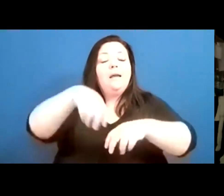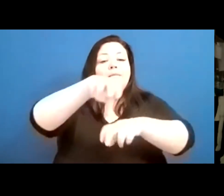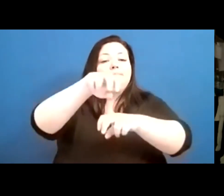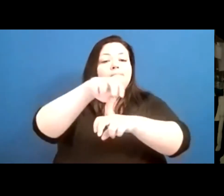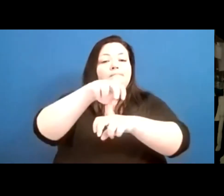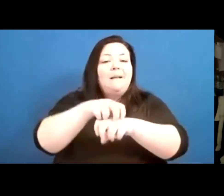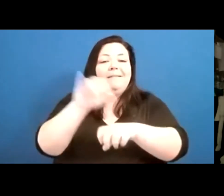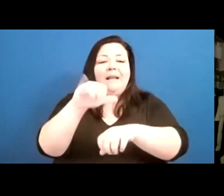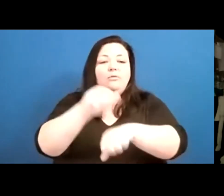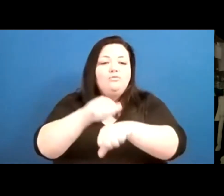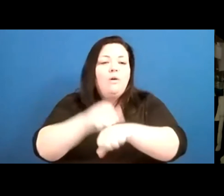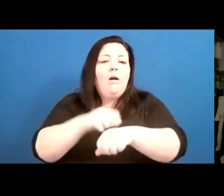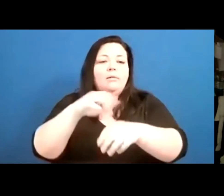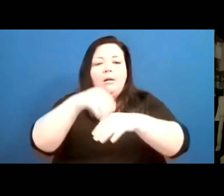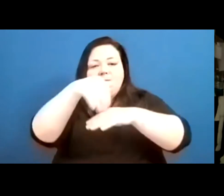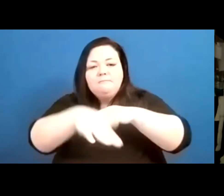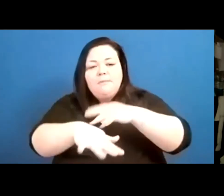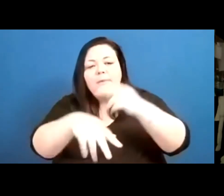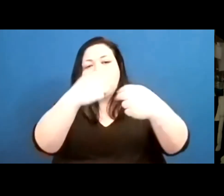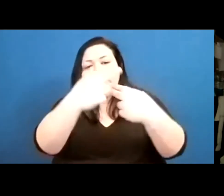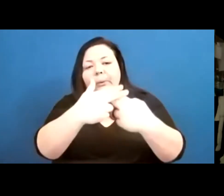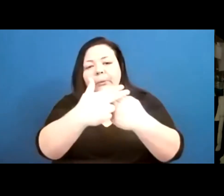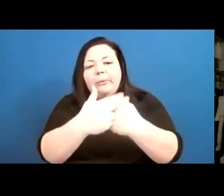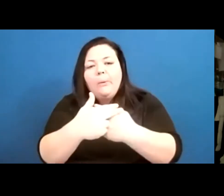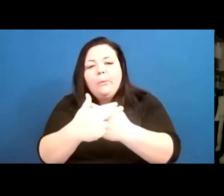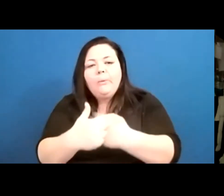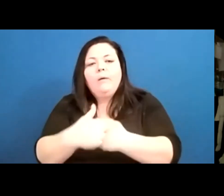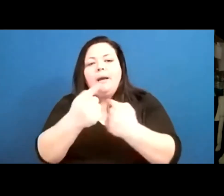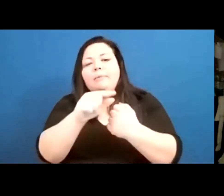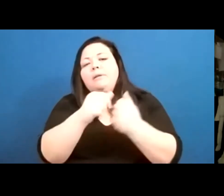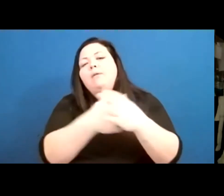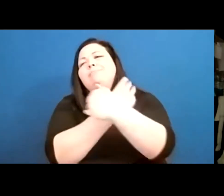decks of the cliffs. They take another turn/ on the spiral of life where the blossoms/